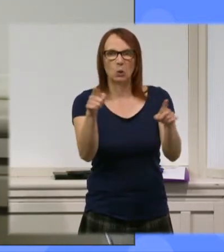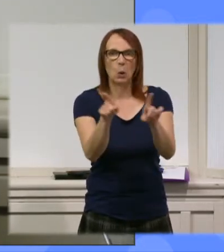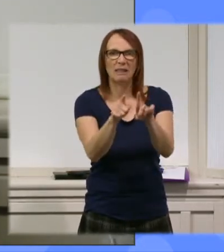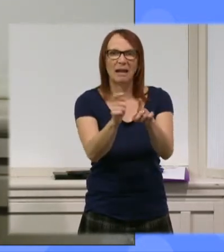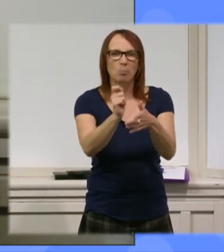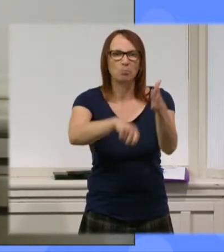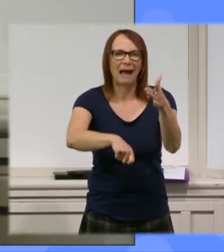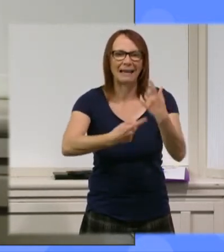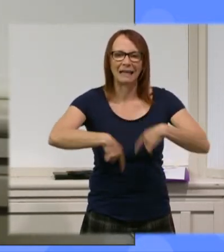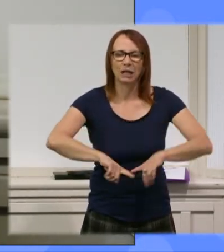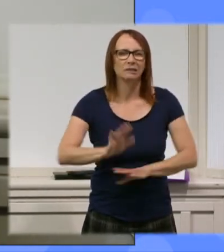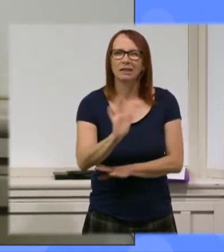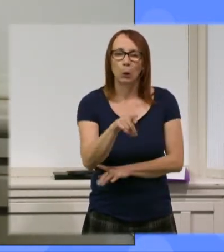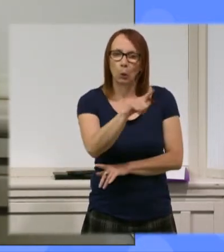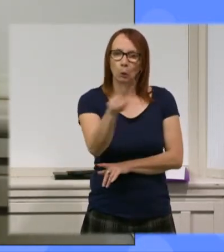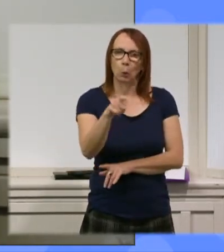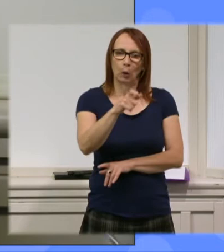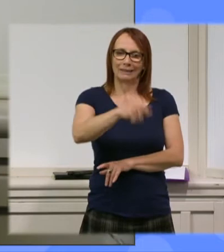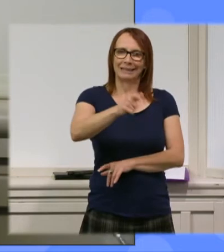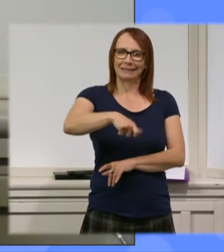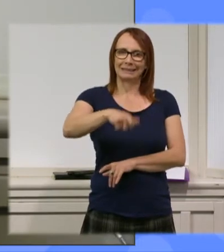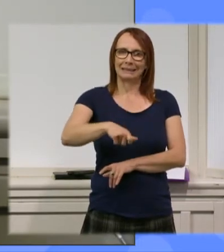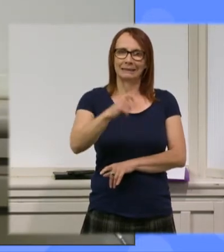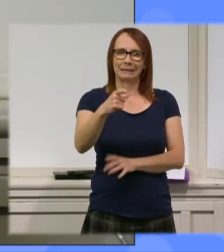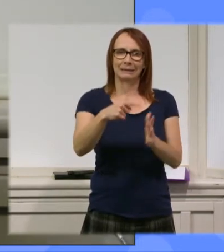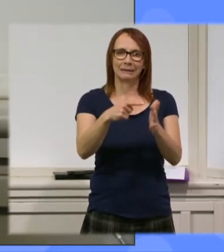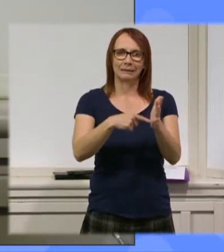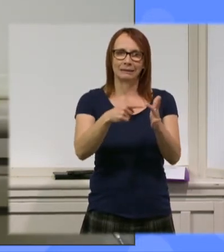consumers you are citizens first and foremost and you've got a wider civic